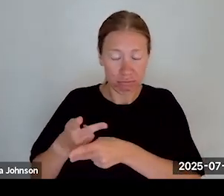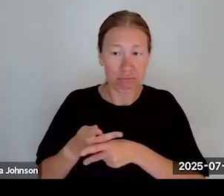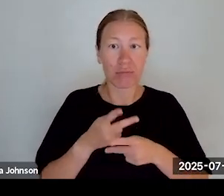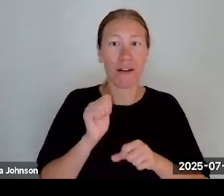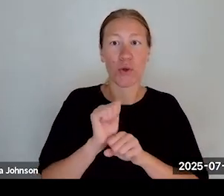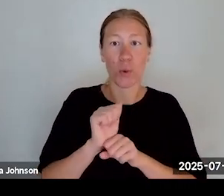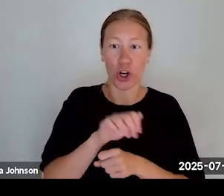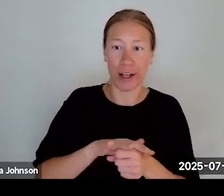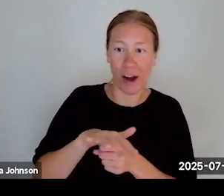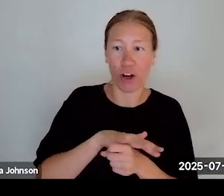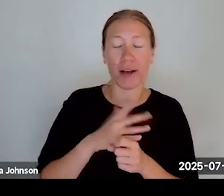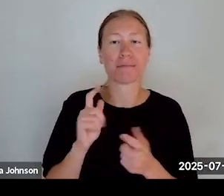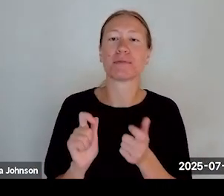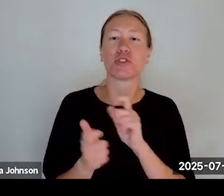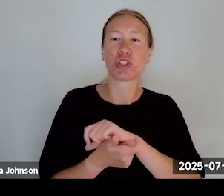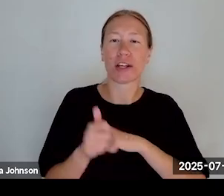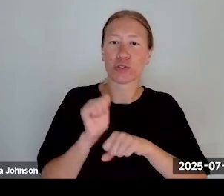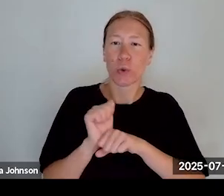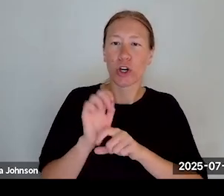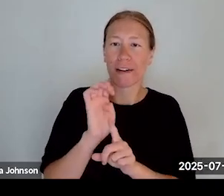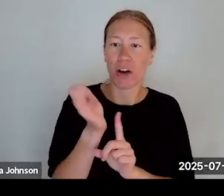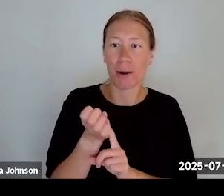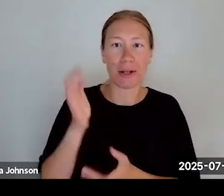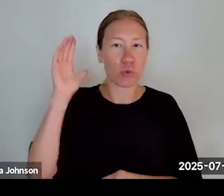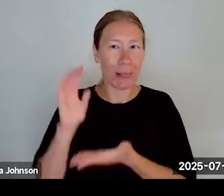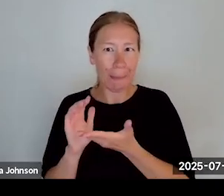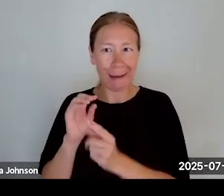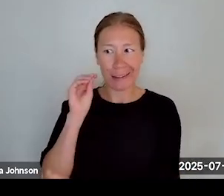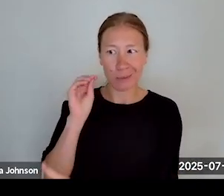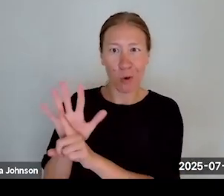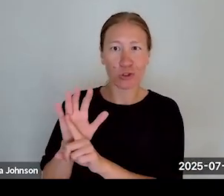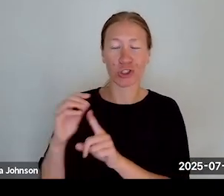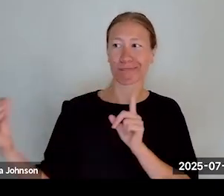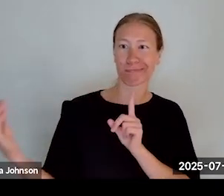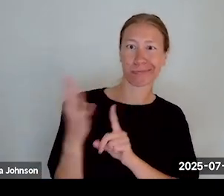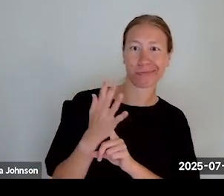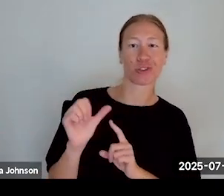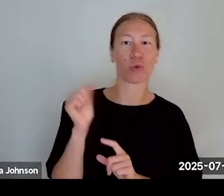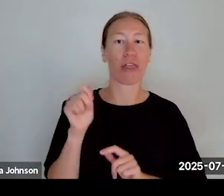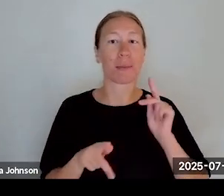to limit exposure to other individuals whenever possible, access to a private workspace,